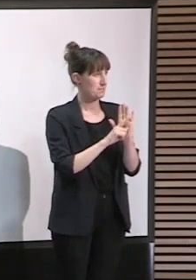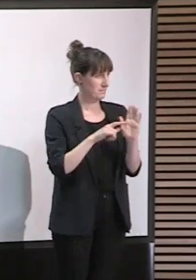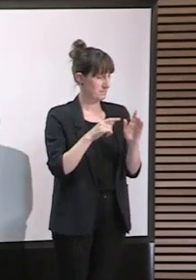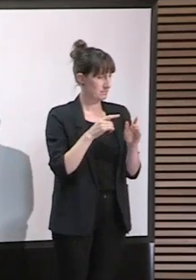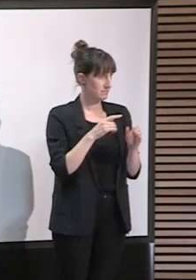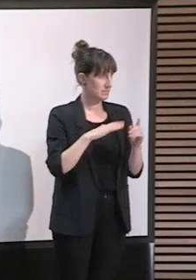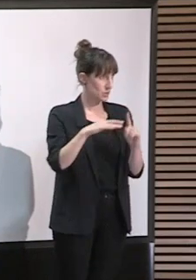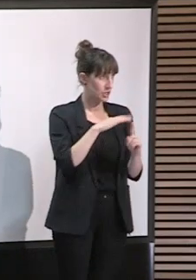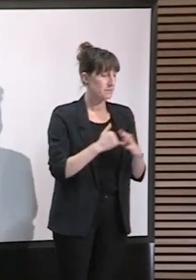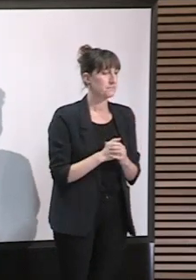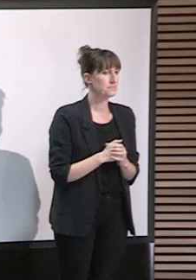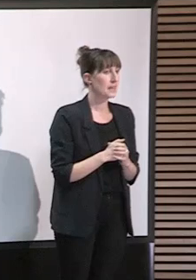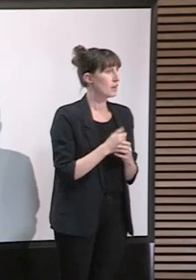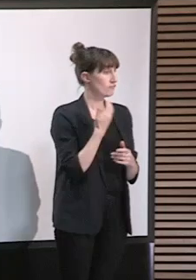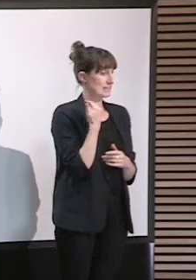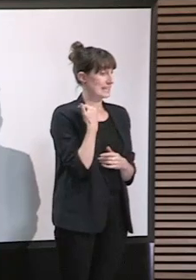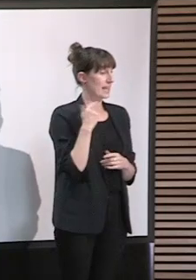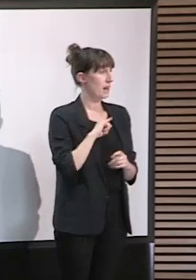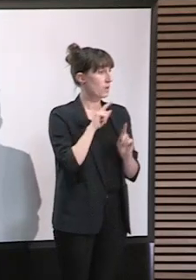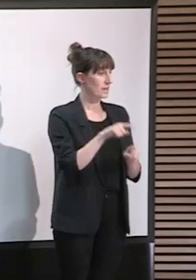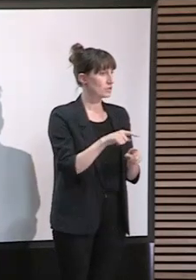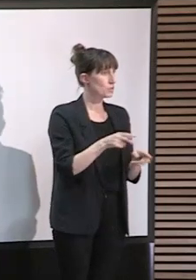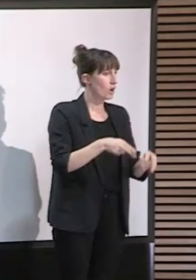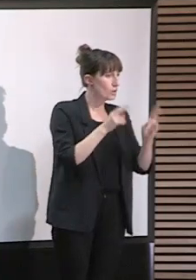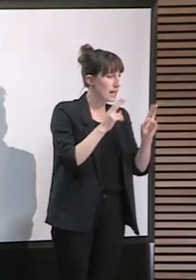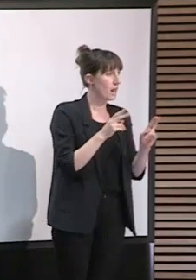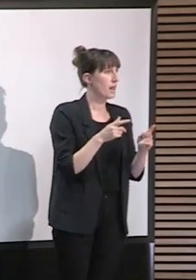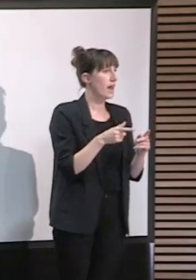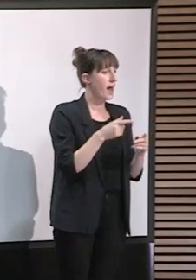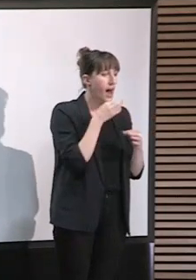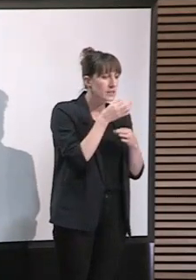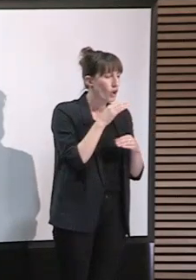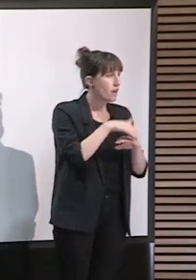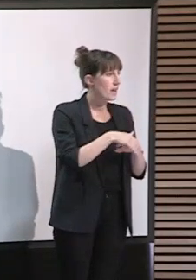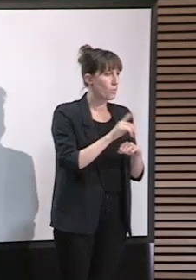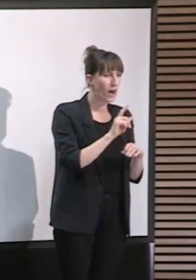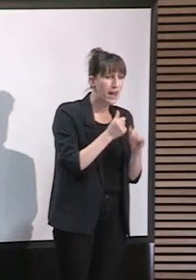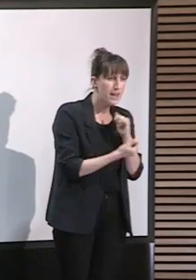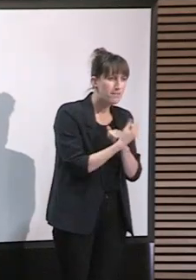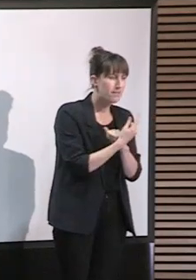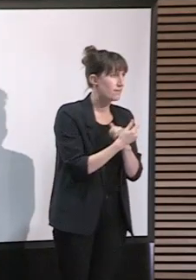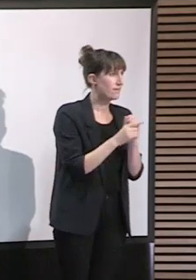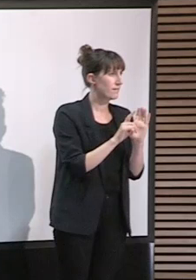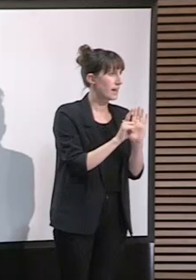minister was making. There has been a fire alarm previously at Jet Park. When I was there